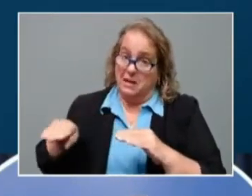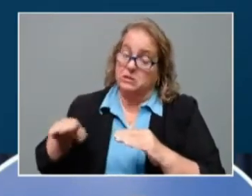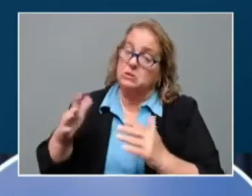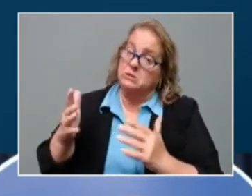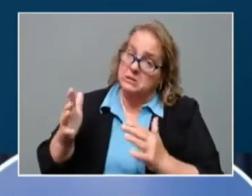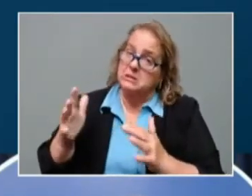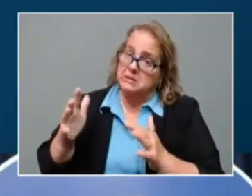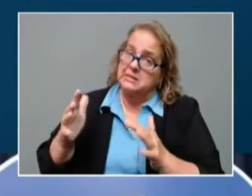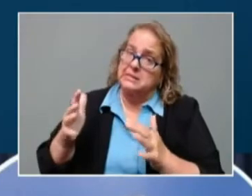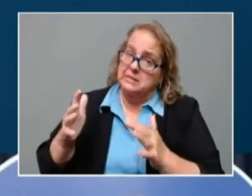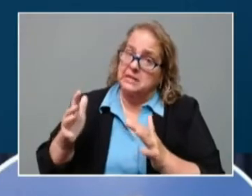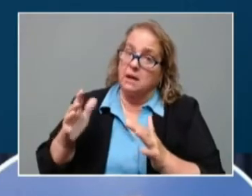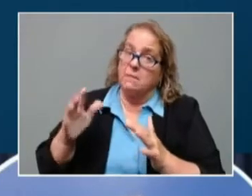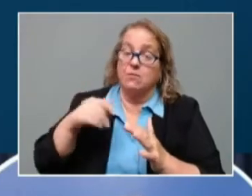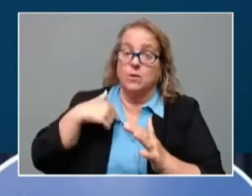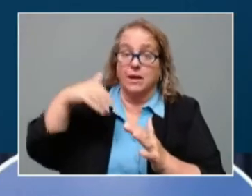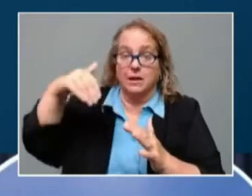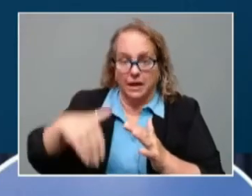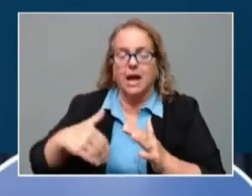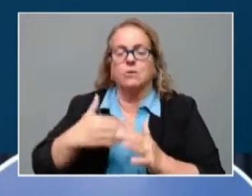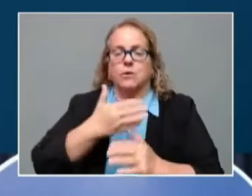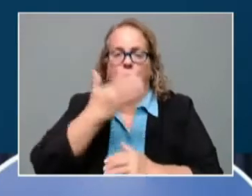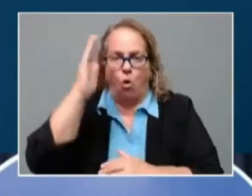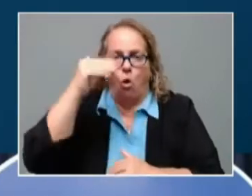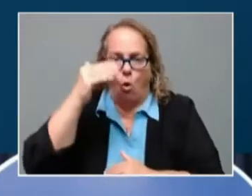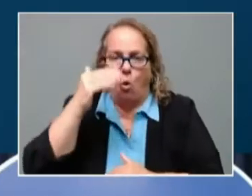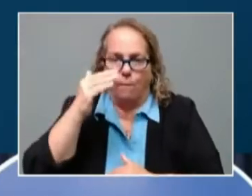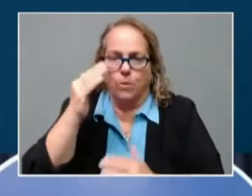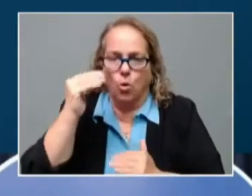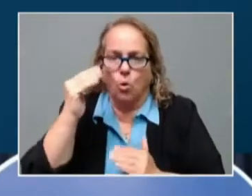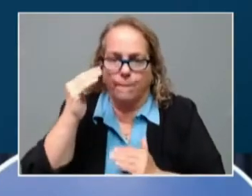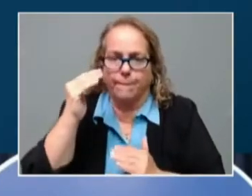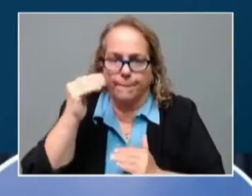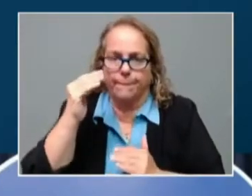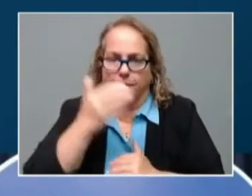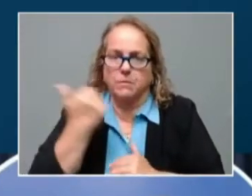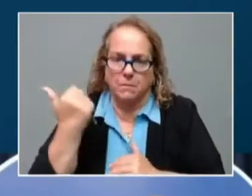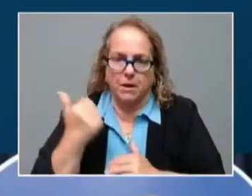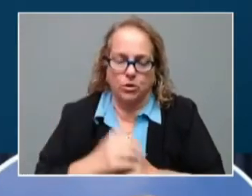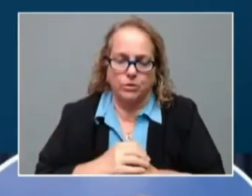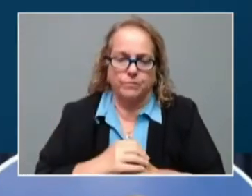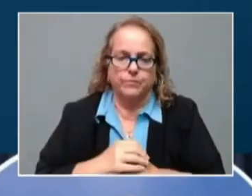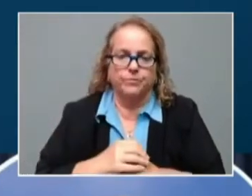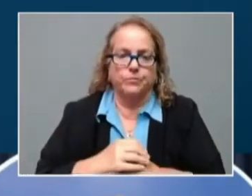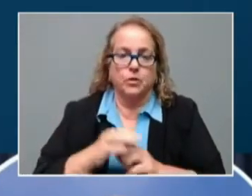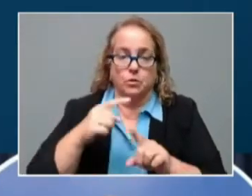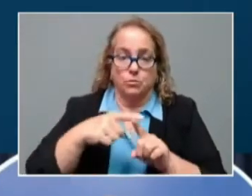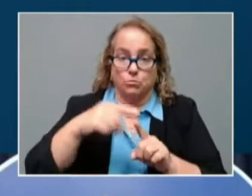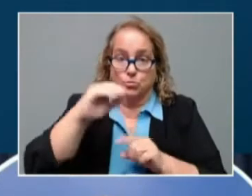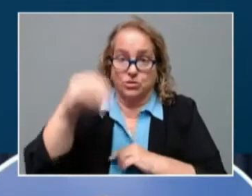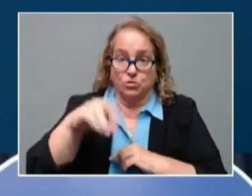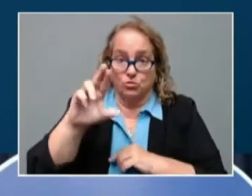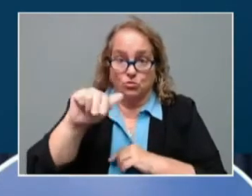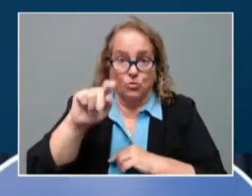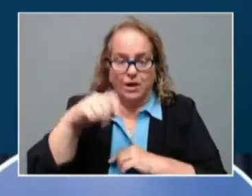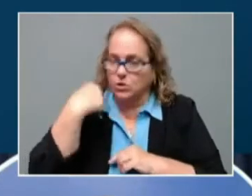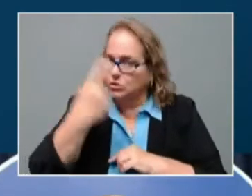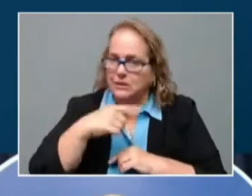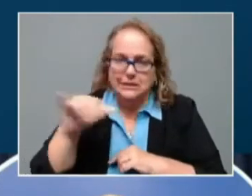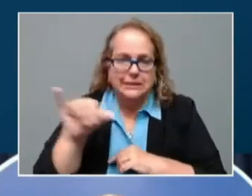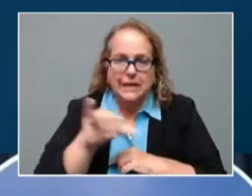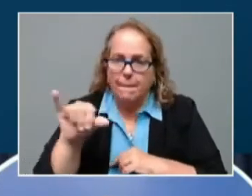week over week. The positivity rate shows the same again, we are way way